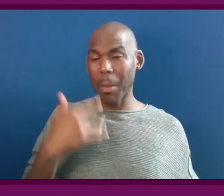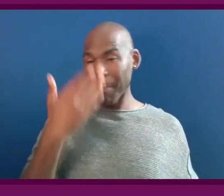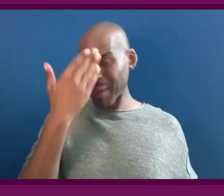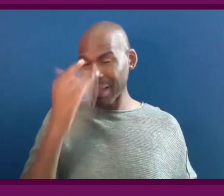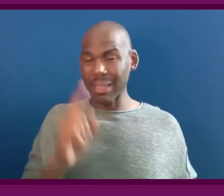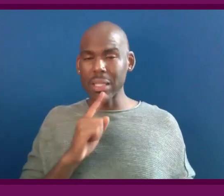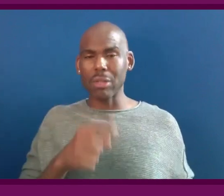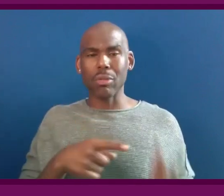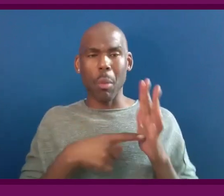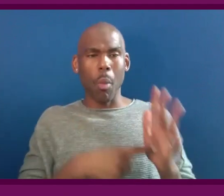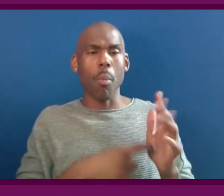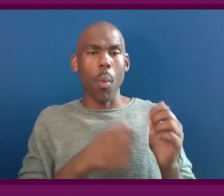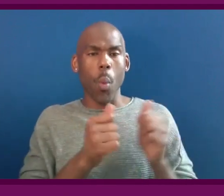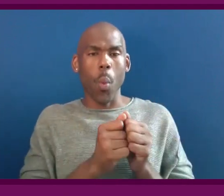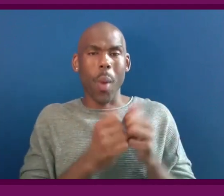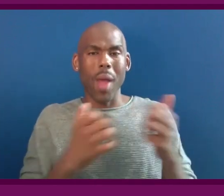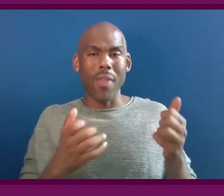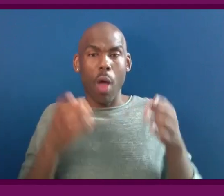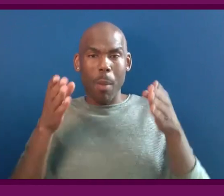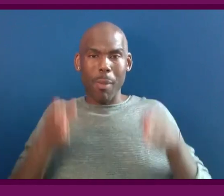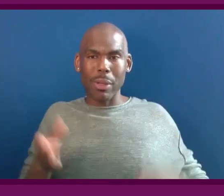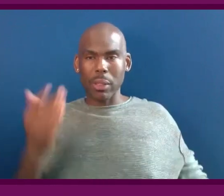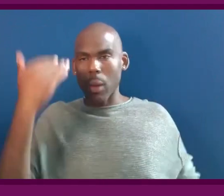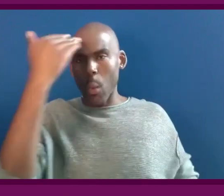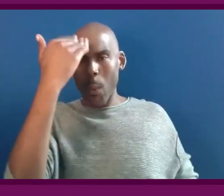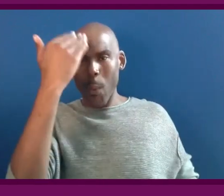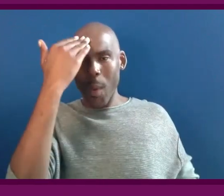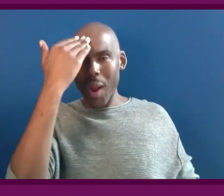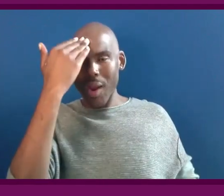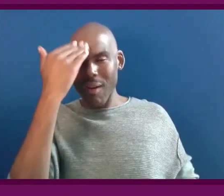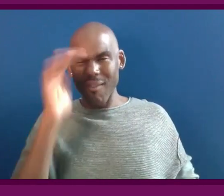because it's perpetrated without the perpetrator actually being aware of their actions.